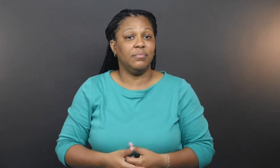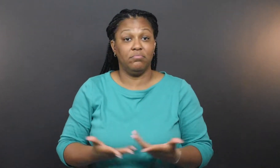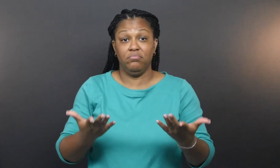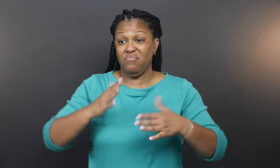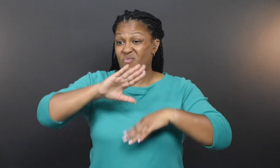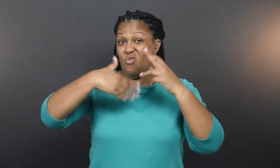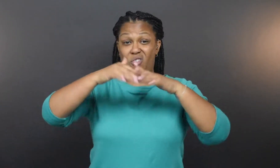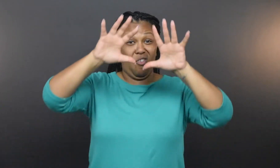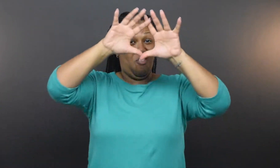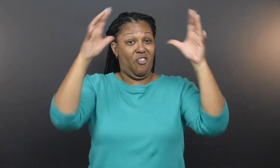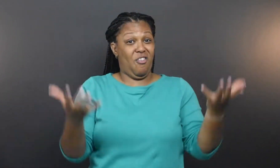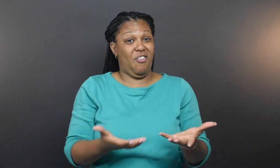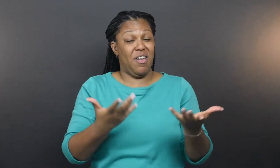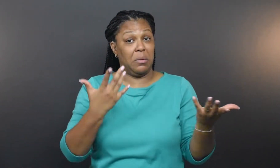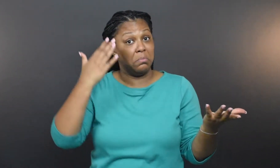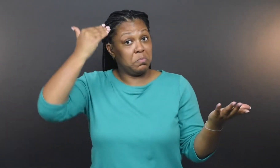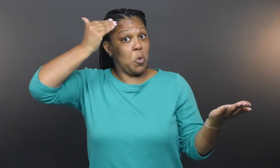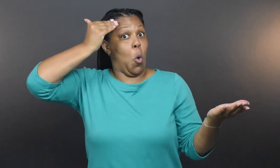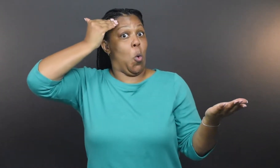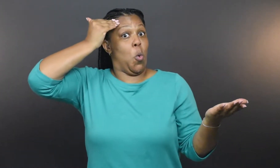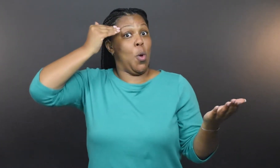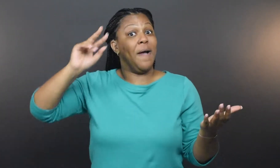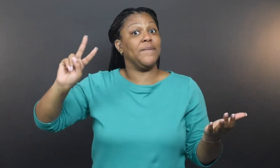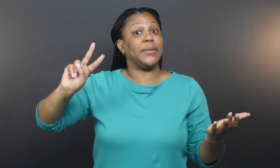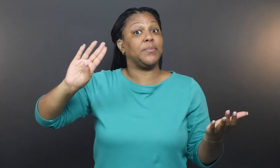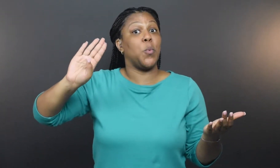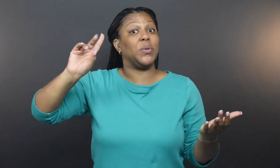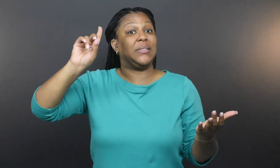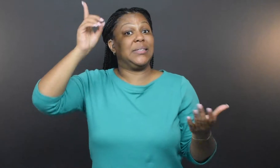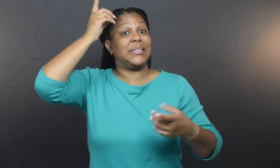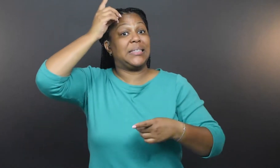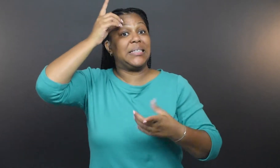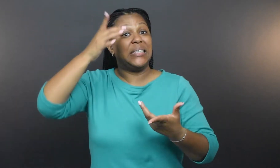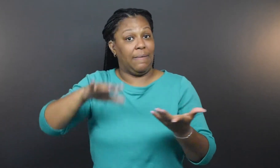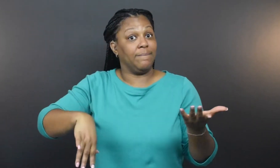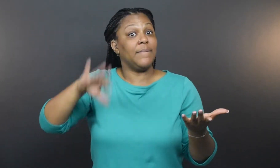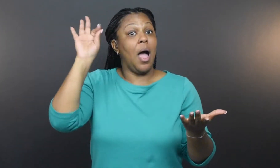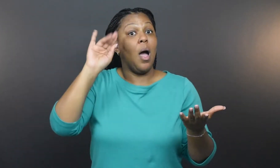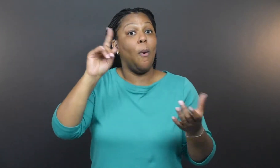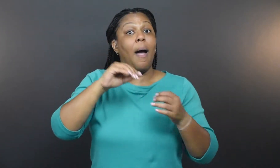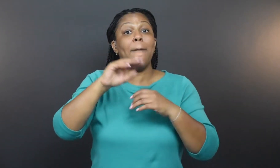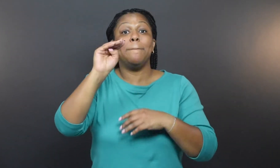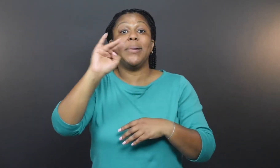All of the known vectorborne diseases found in Minnesota are reportable to MDH;